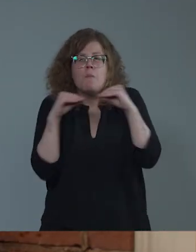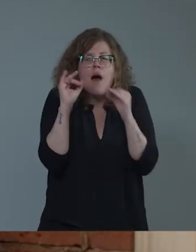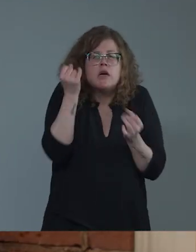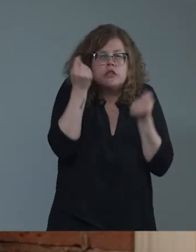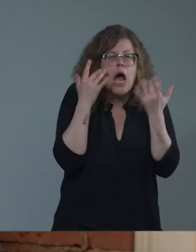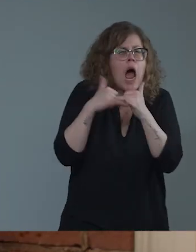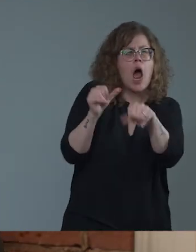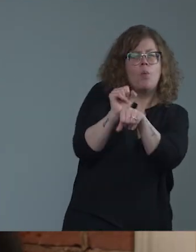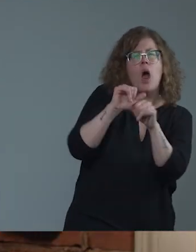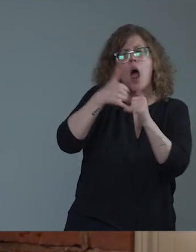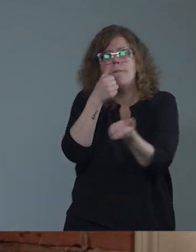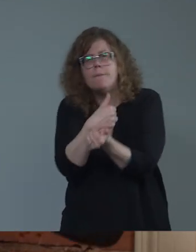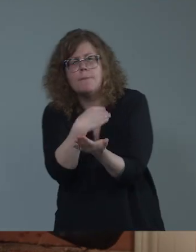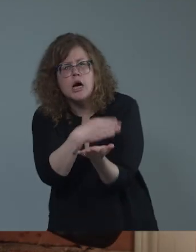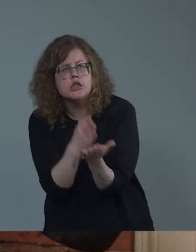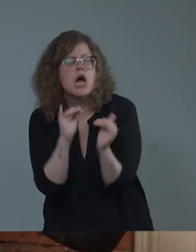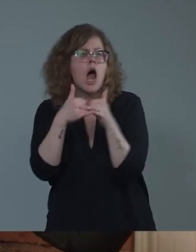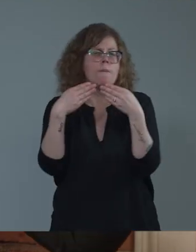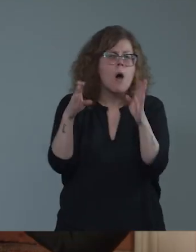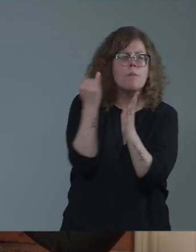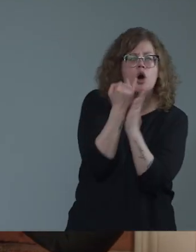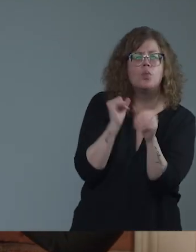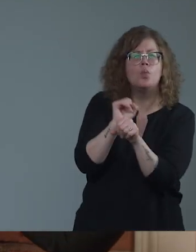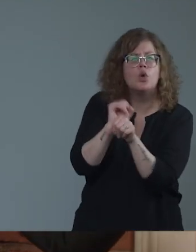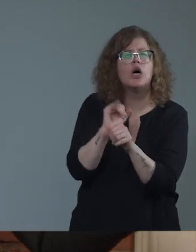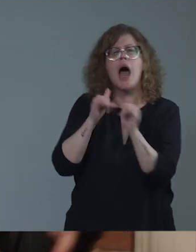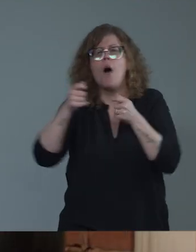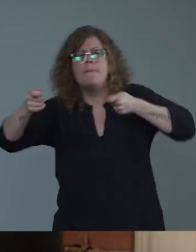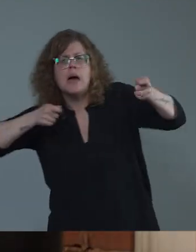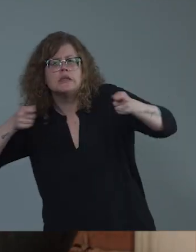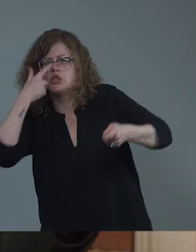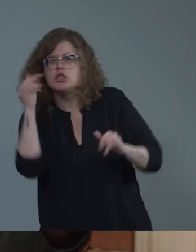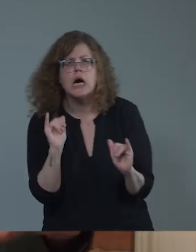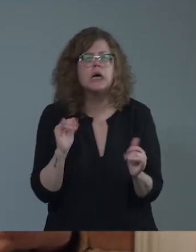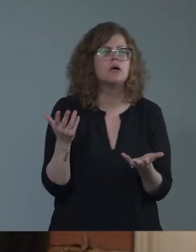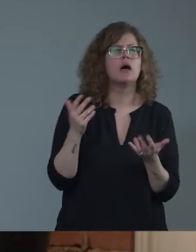artist in the art project is actually just one part of a larger process. And as we get more into